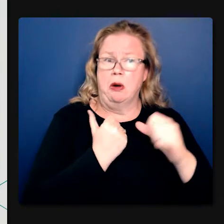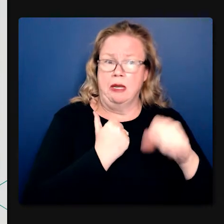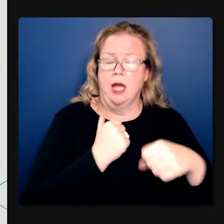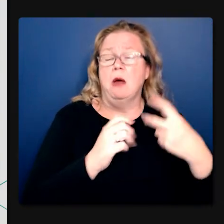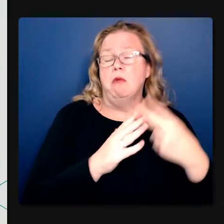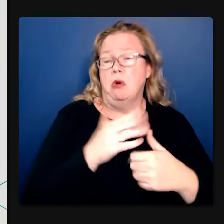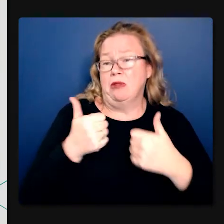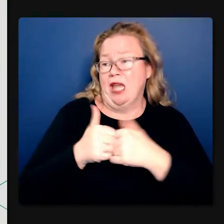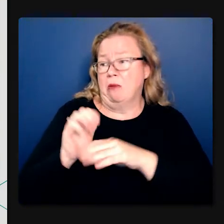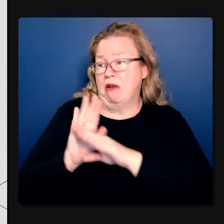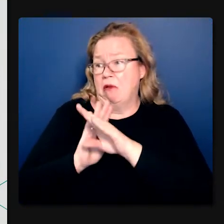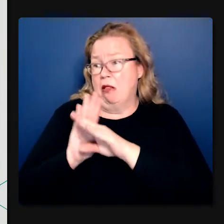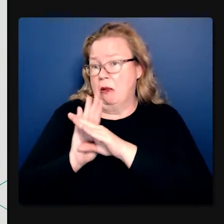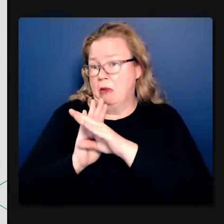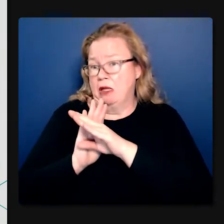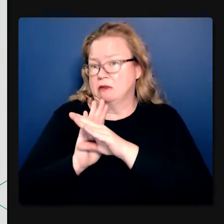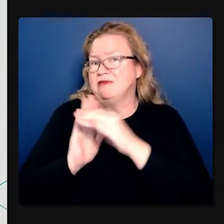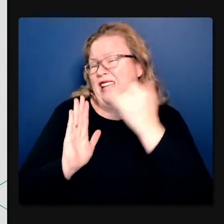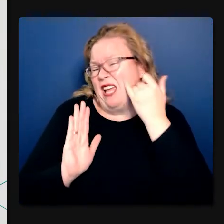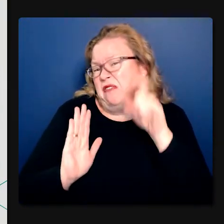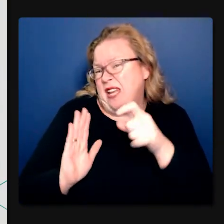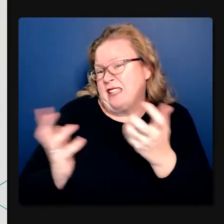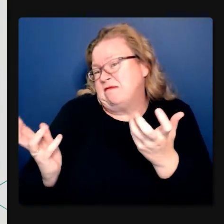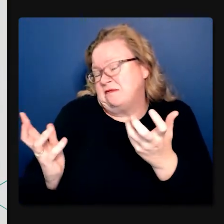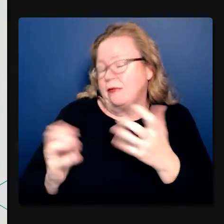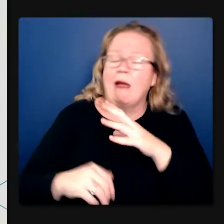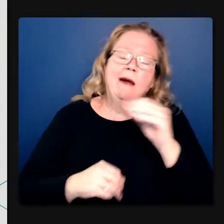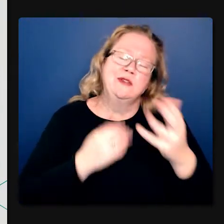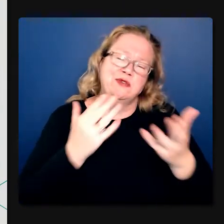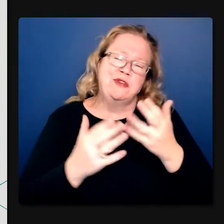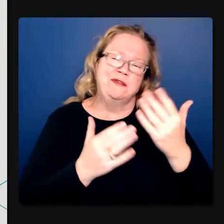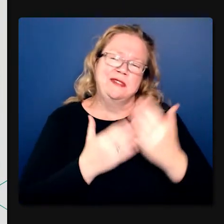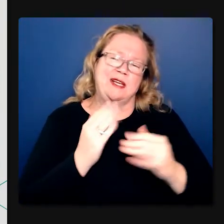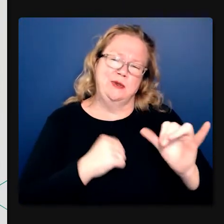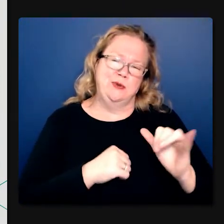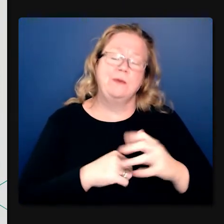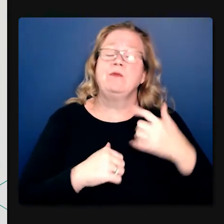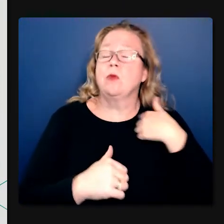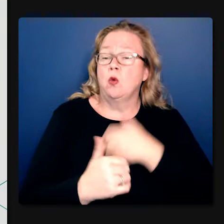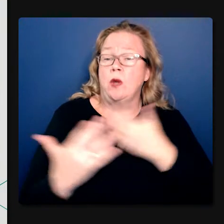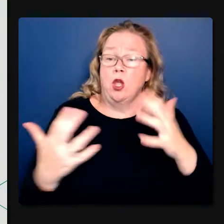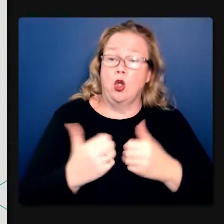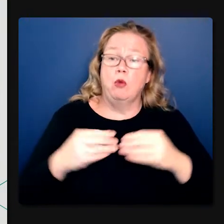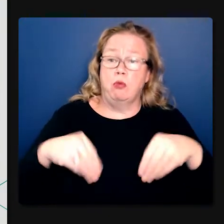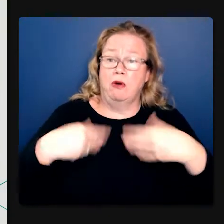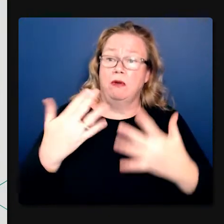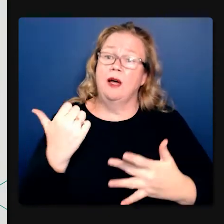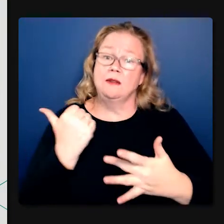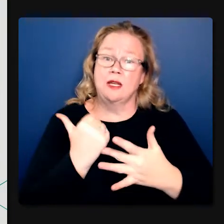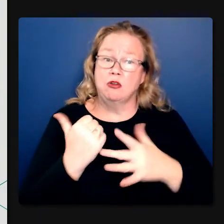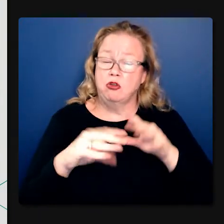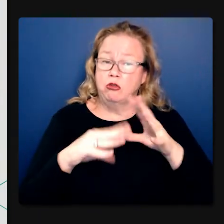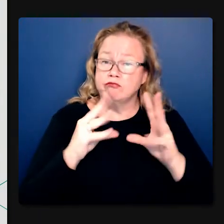Both on the game development side if you need it, and on the services side. We're here to provide technical consultation